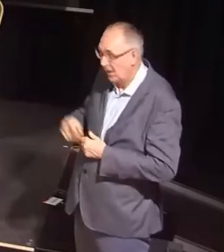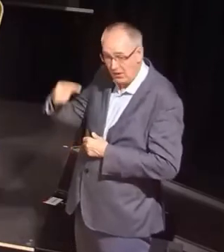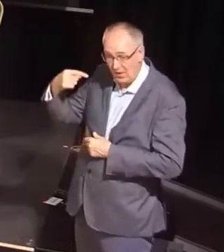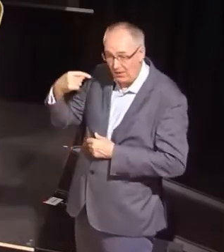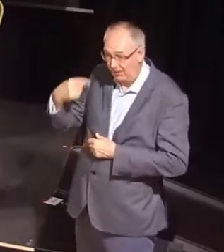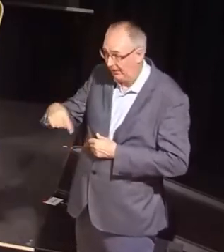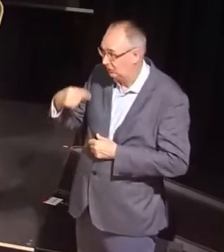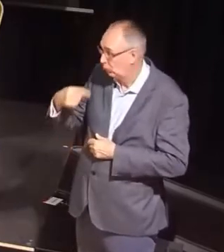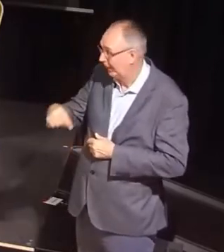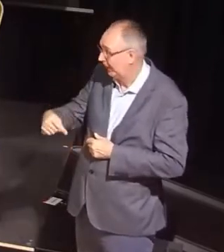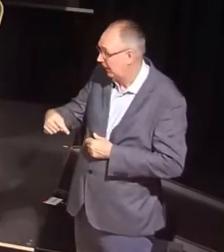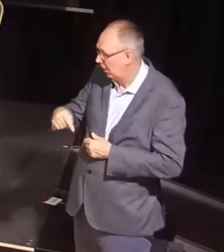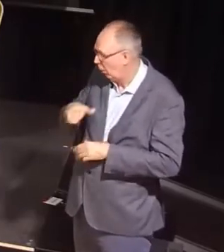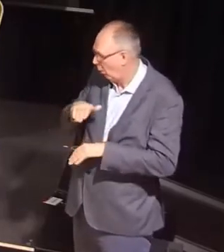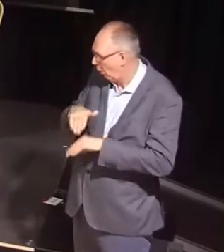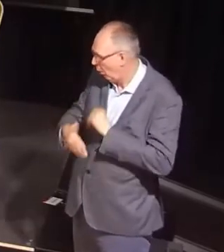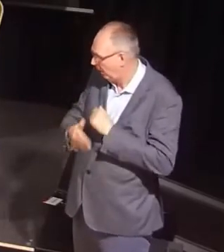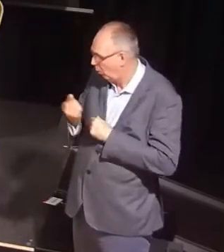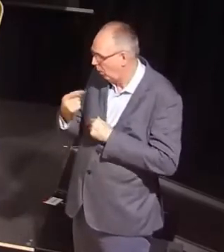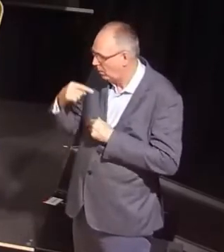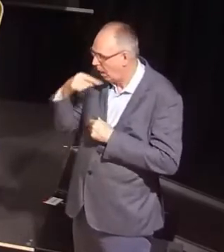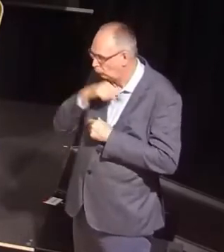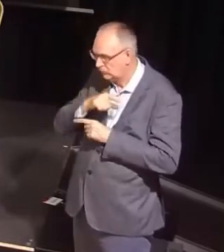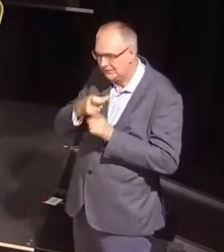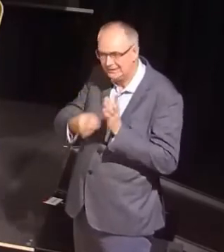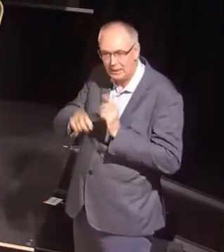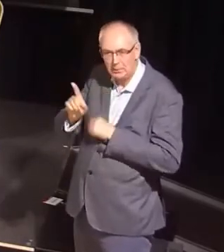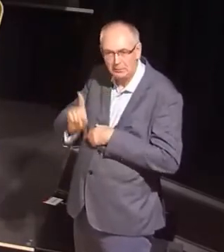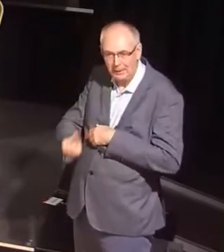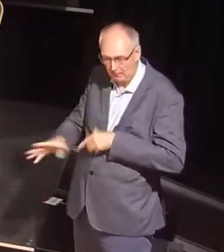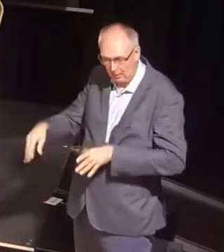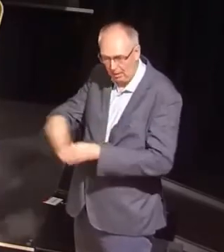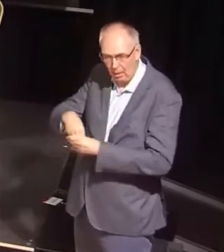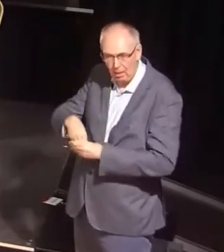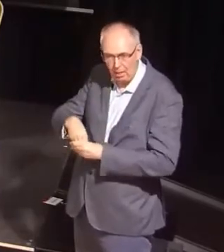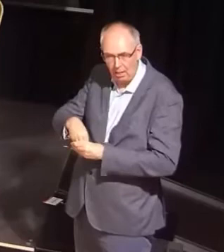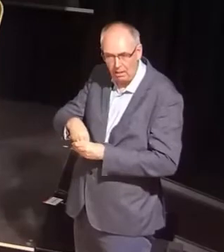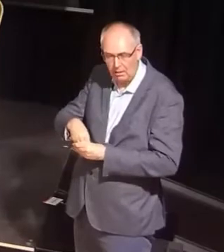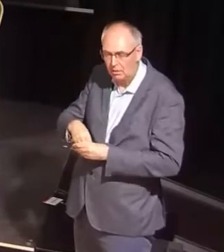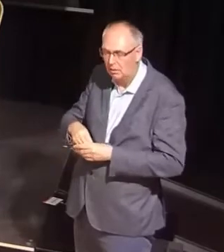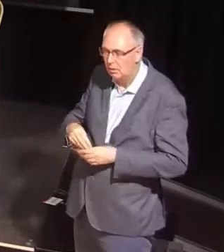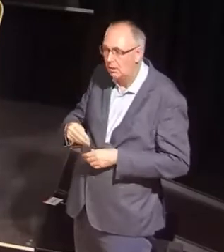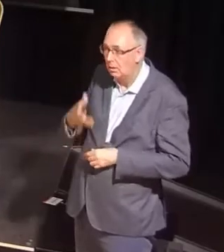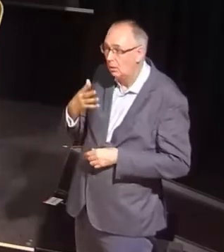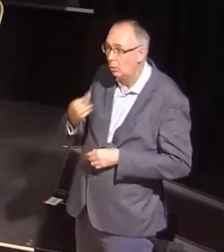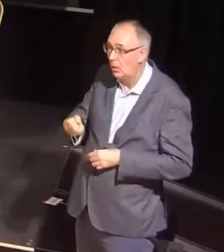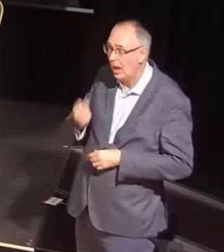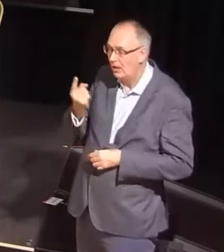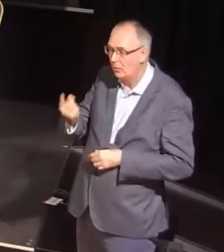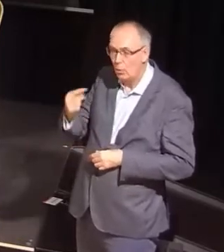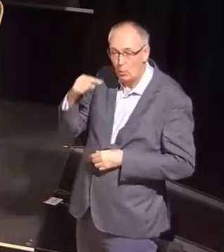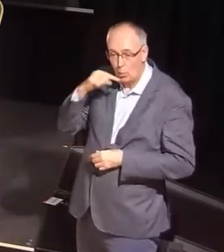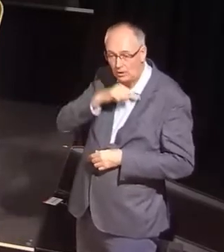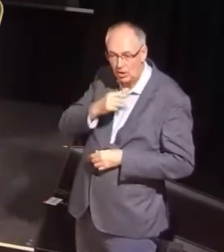it will see over 100 disabled gamers playing on its screens. It has 150 inch 4K screens